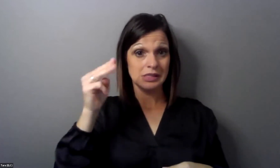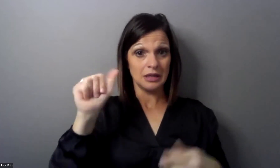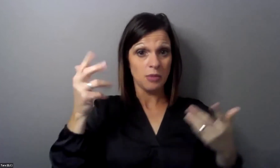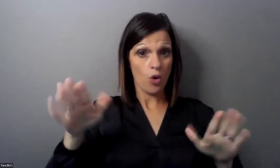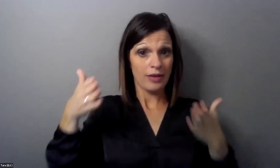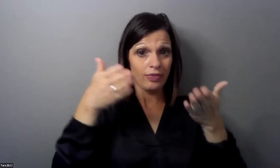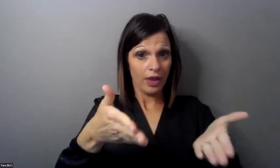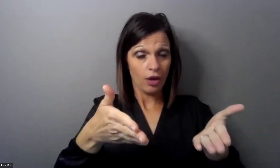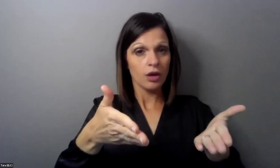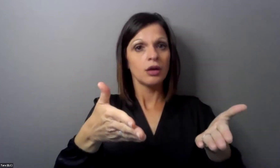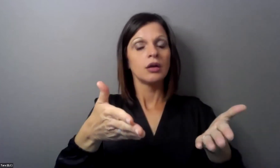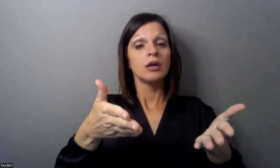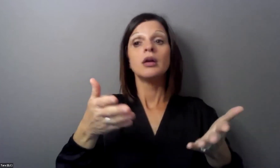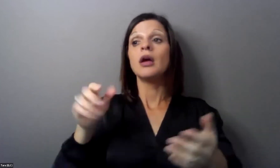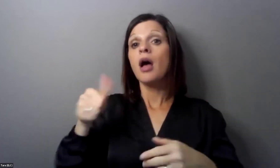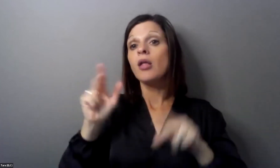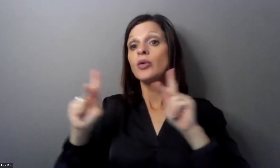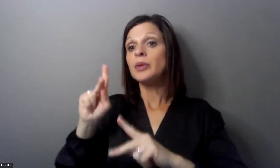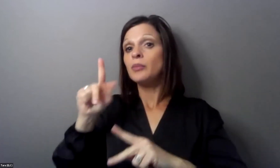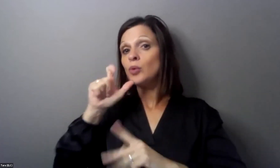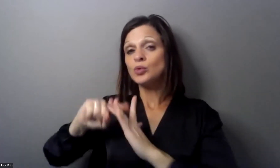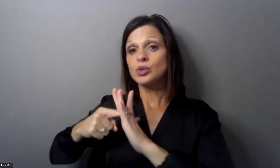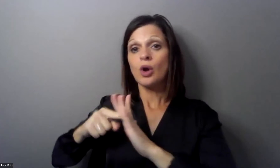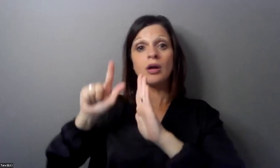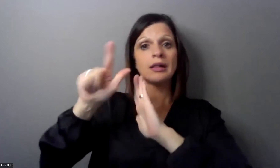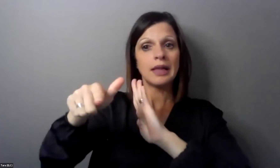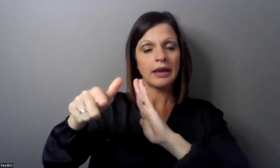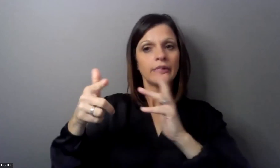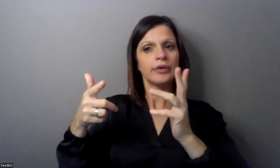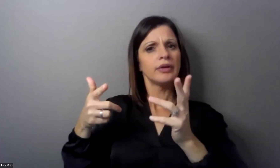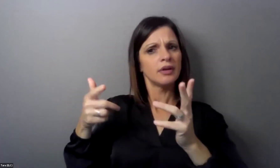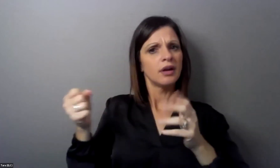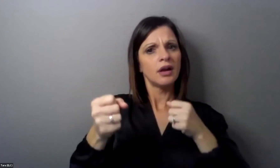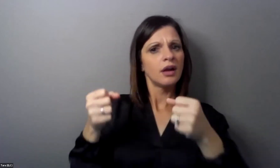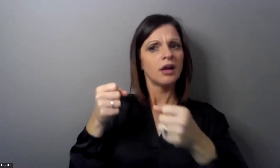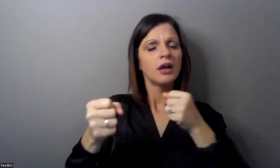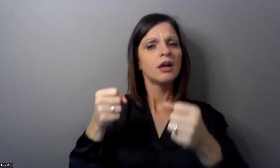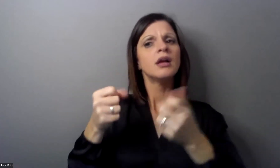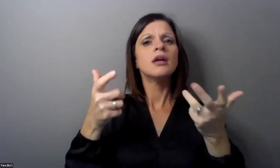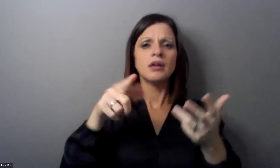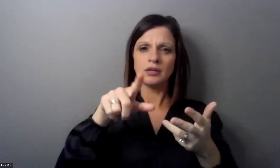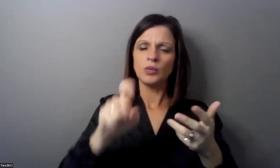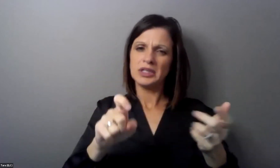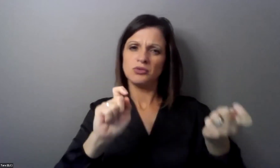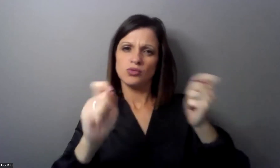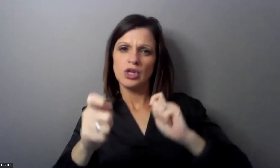We can bring people and who are changing the perspective and culture of medicine and how we think about addiction.